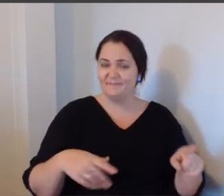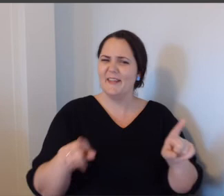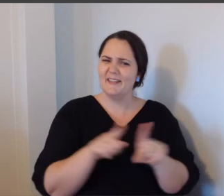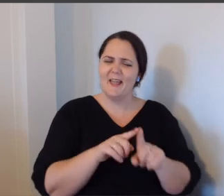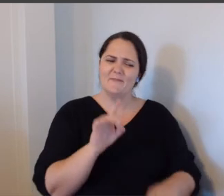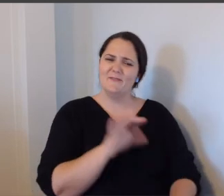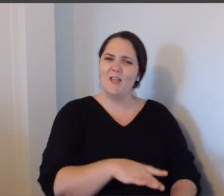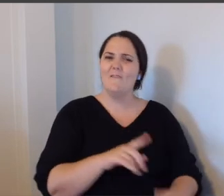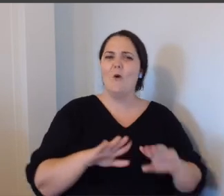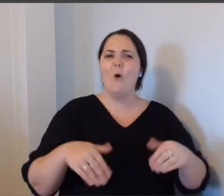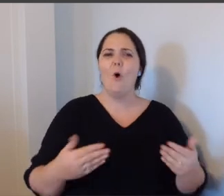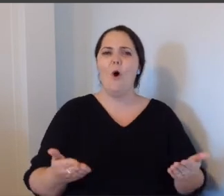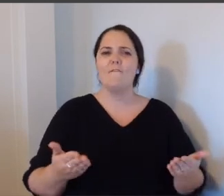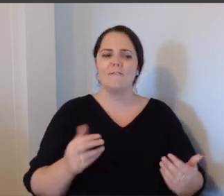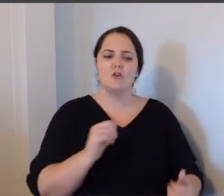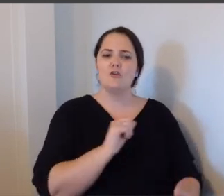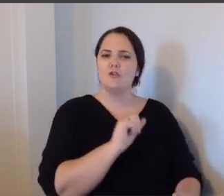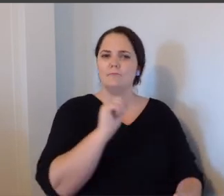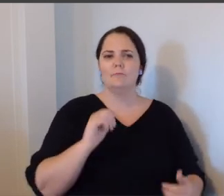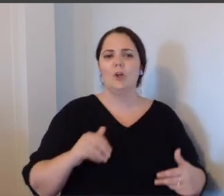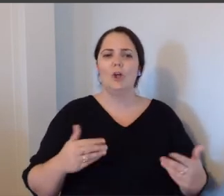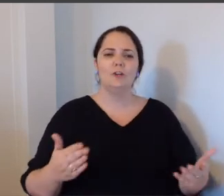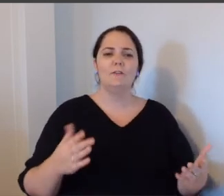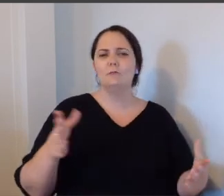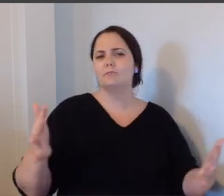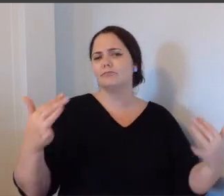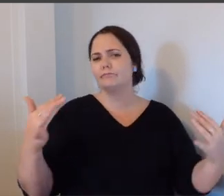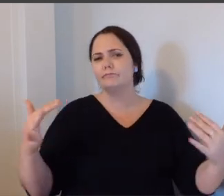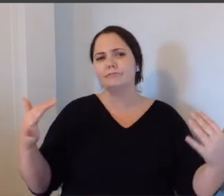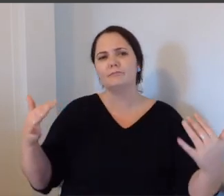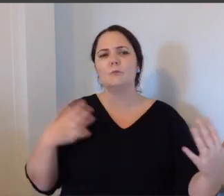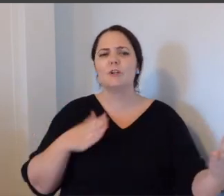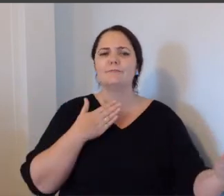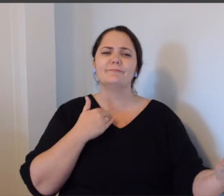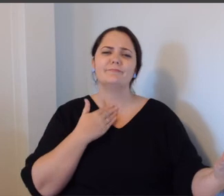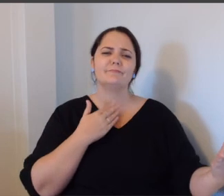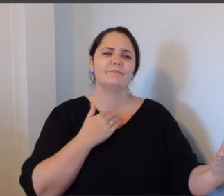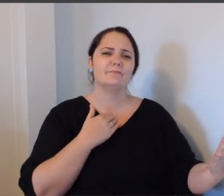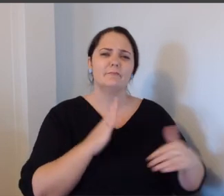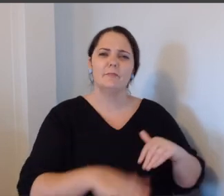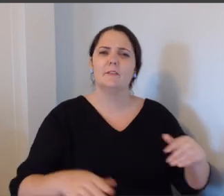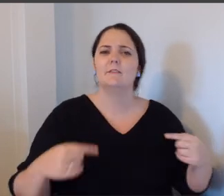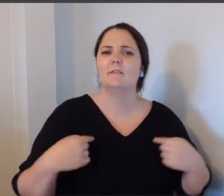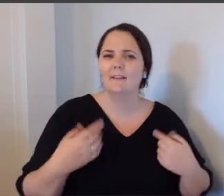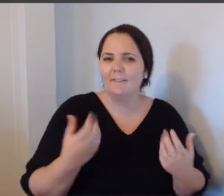admired and notice how she's holding her brushes and her palette very elegantly, the paint is neatly